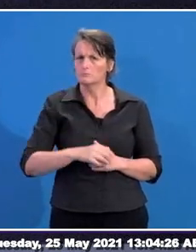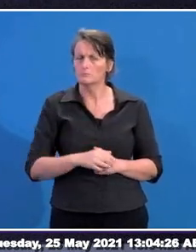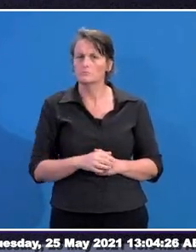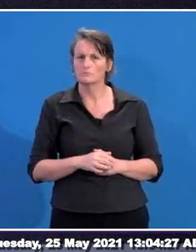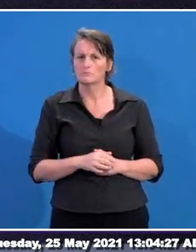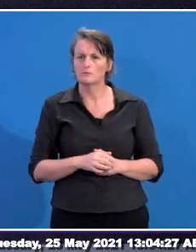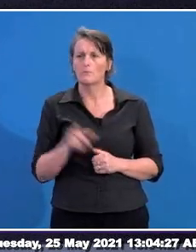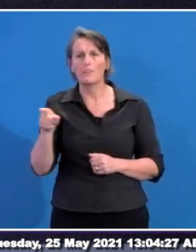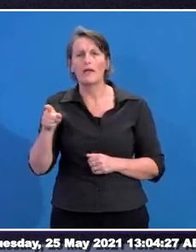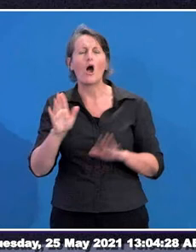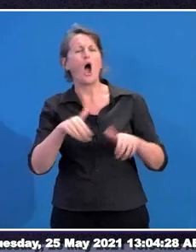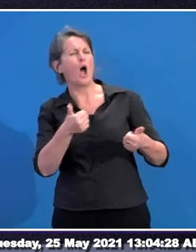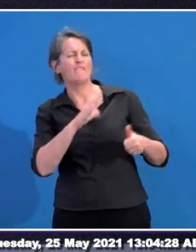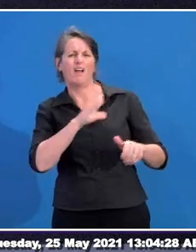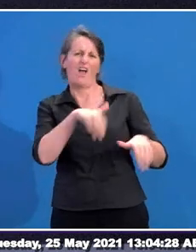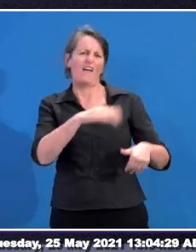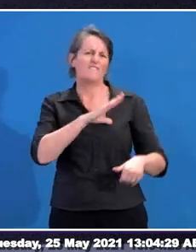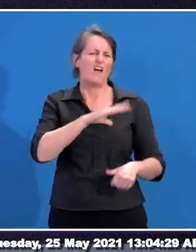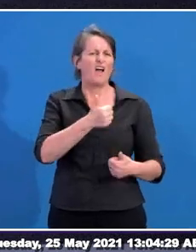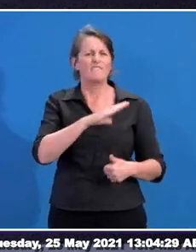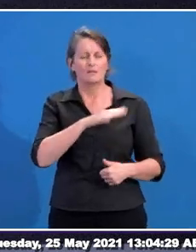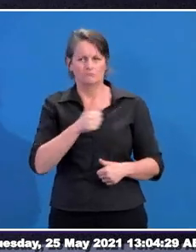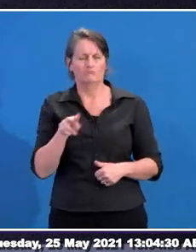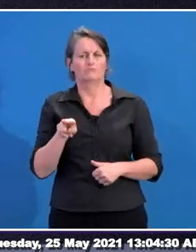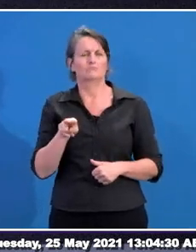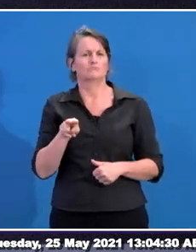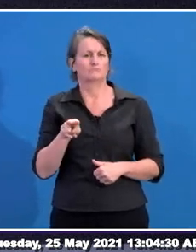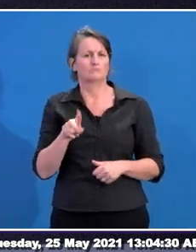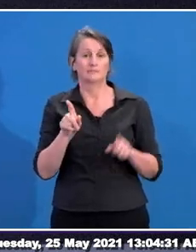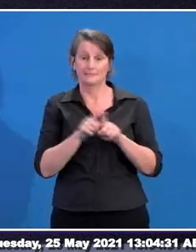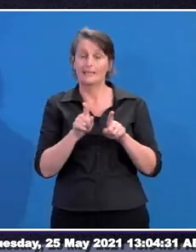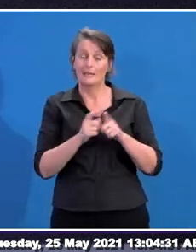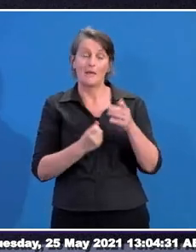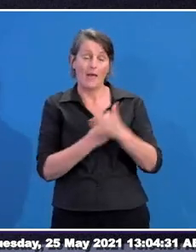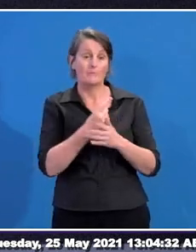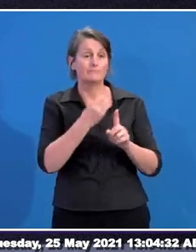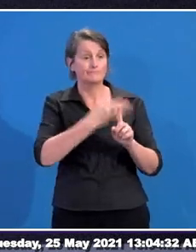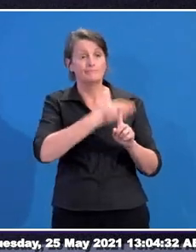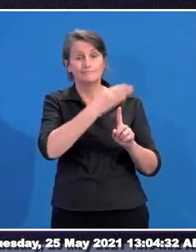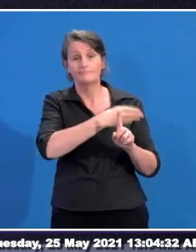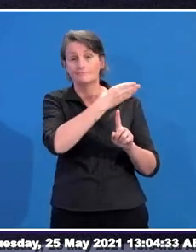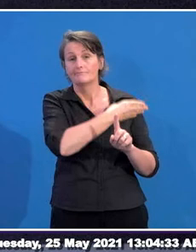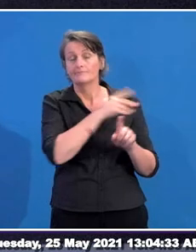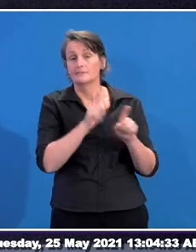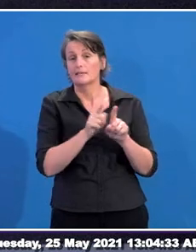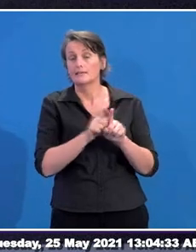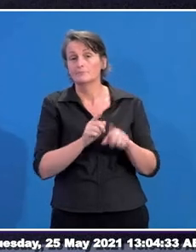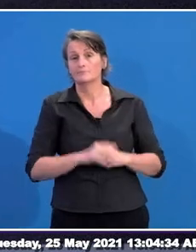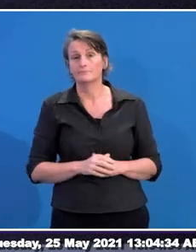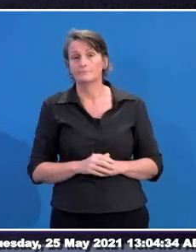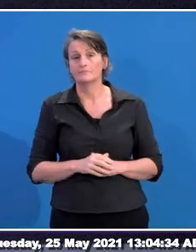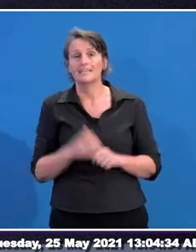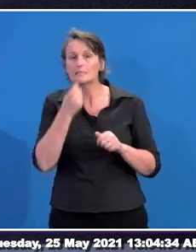down, as many incidents are if they need to cover up something.